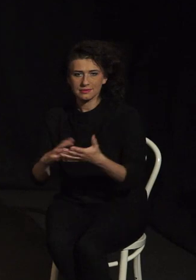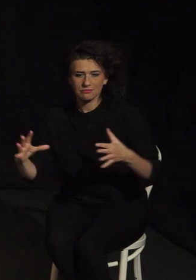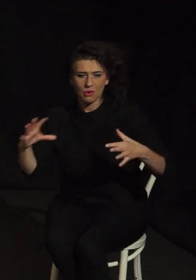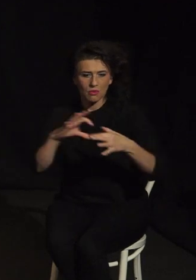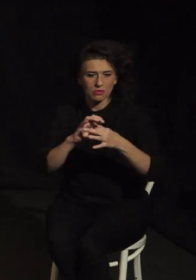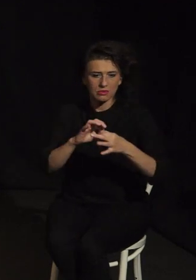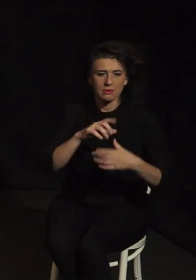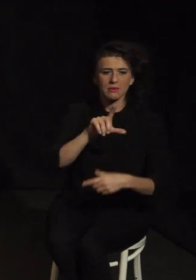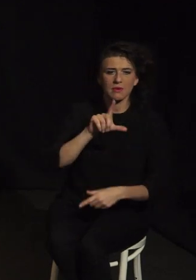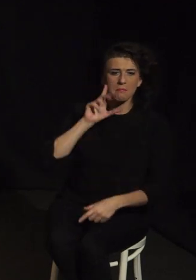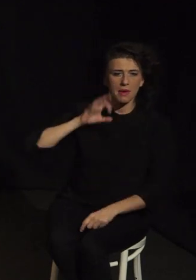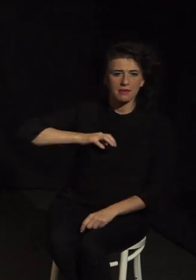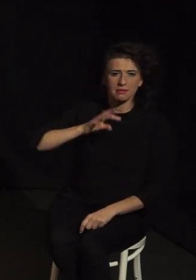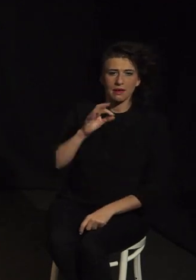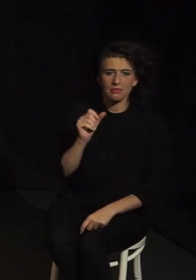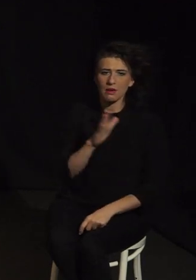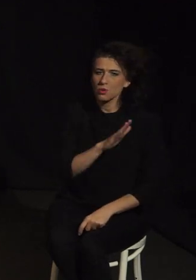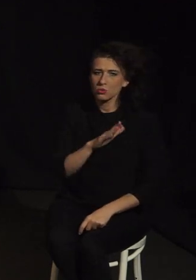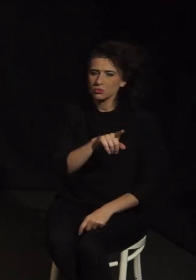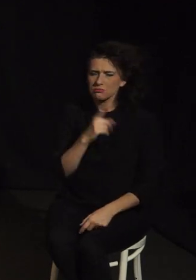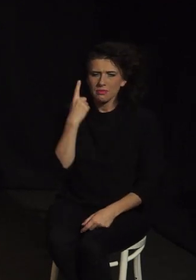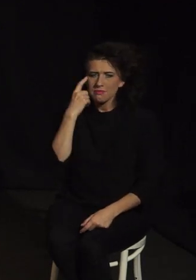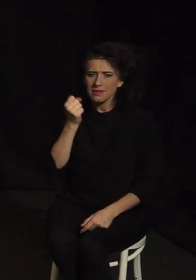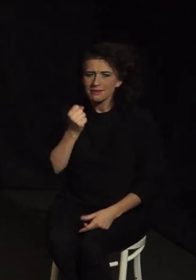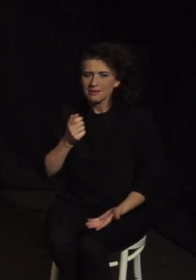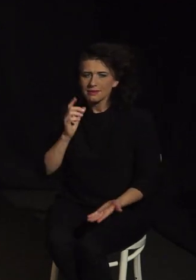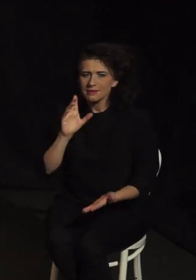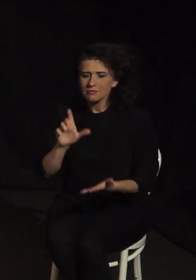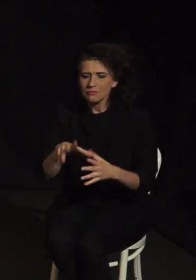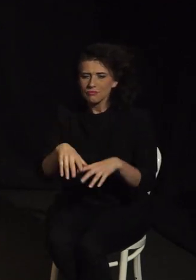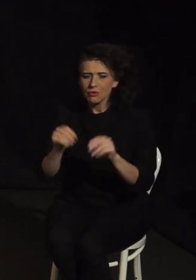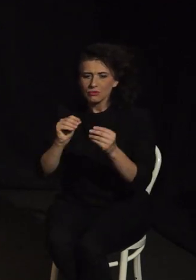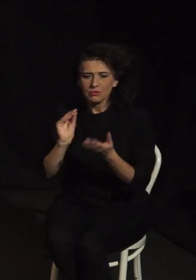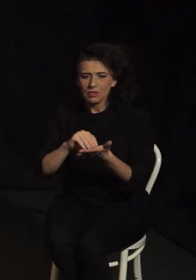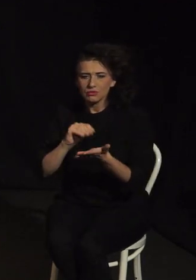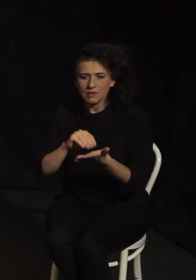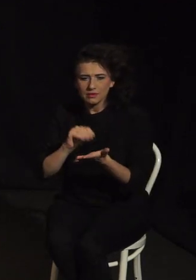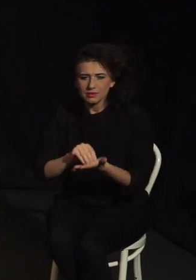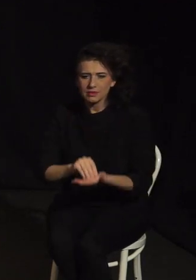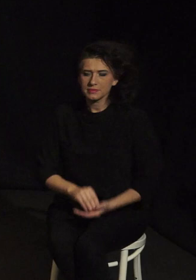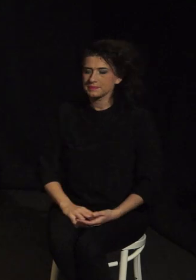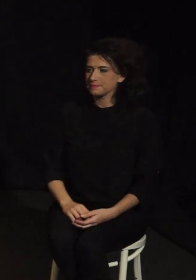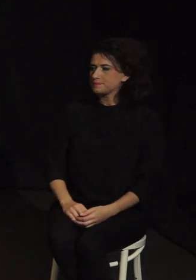Do you remember your first experiences? I think...